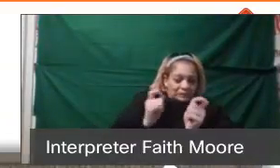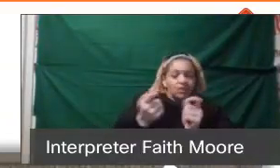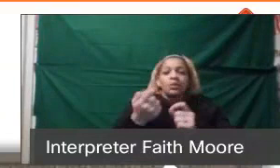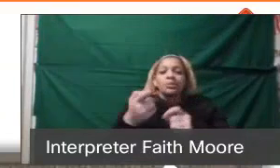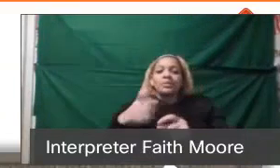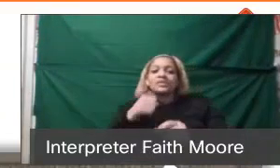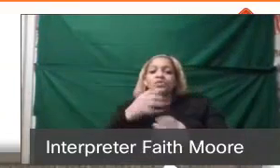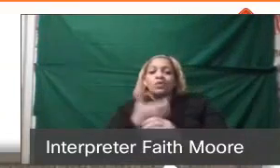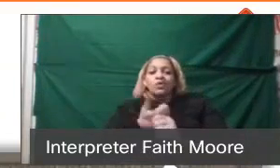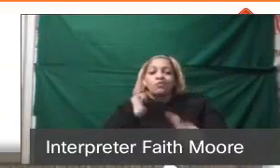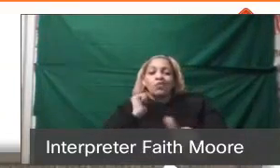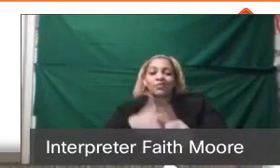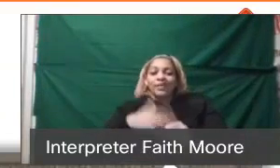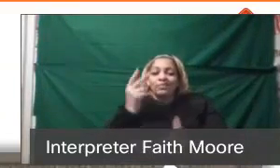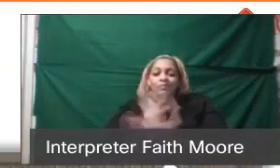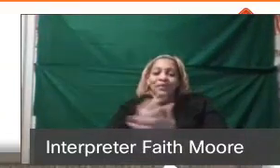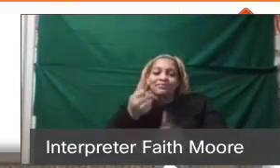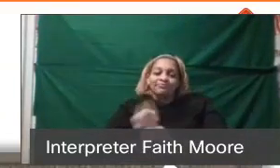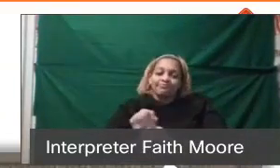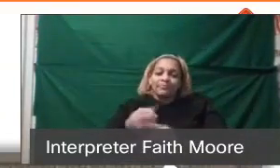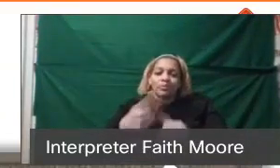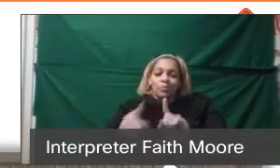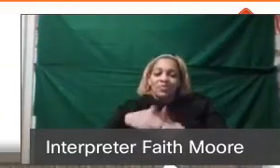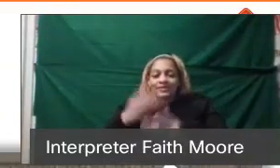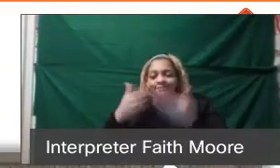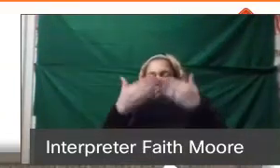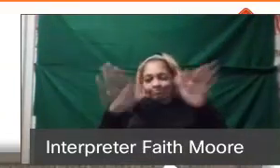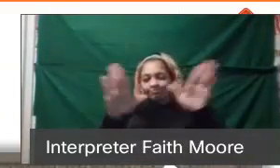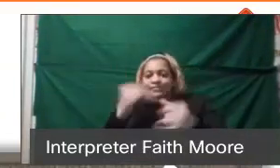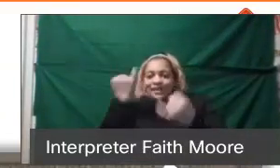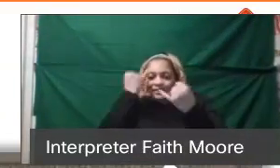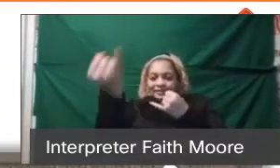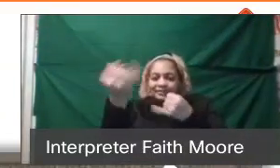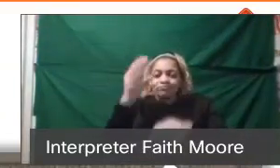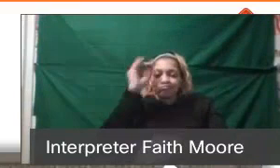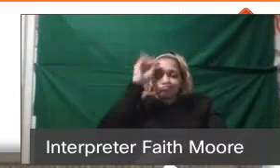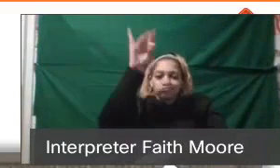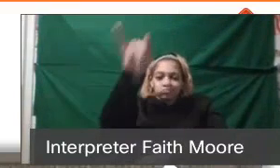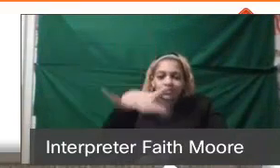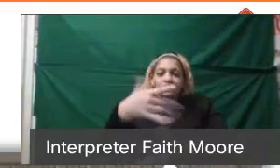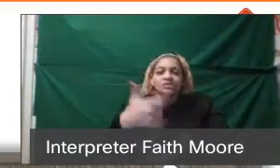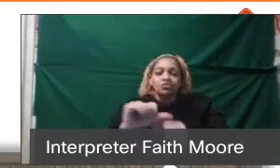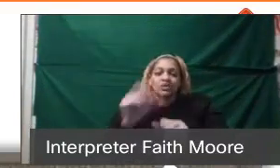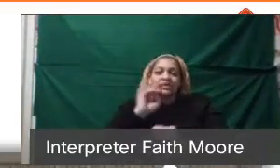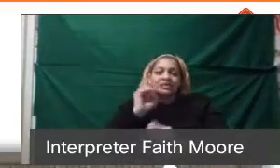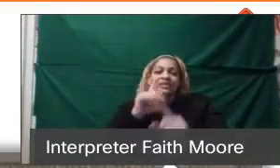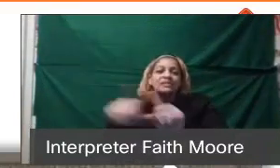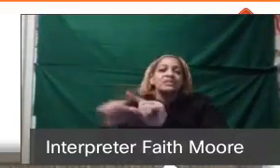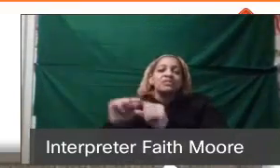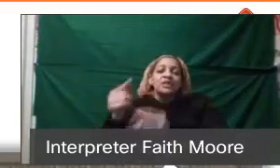But this is kind of the general idea, and then we'll also be looking at some additional treatments in this area that hit safety.